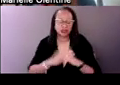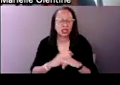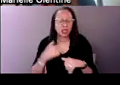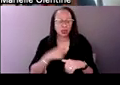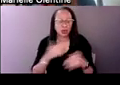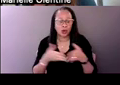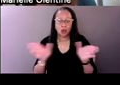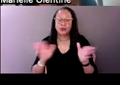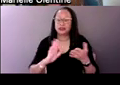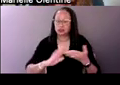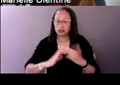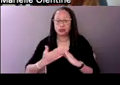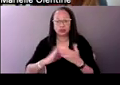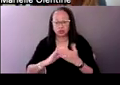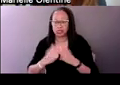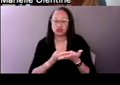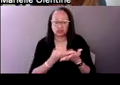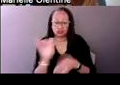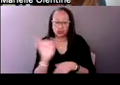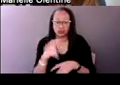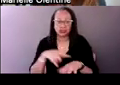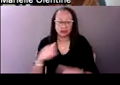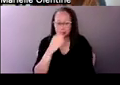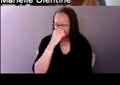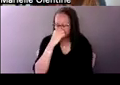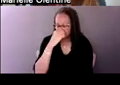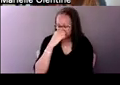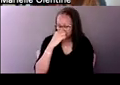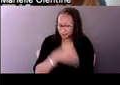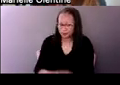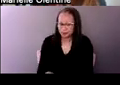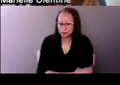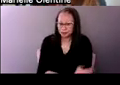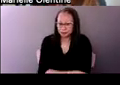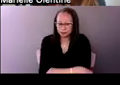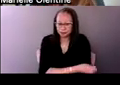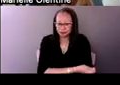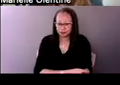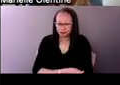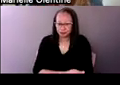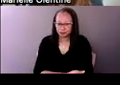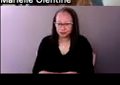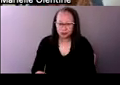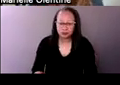share his family's story with as many folks as possible. And we knew we weren't going to do that if we didn't